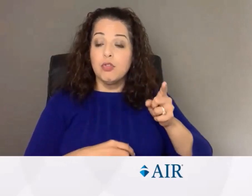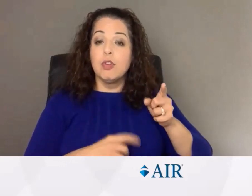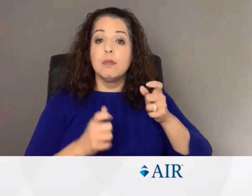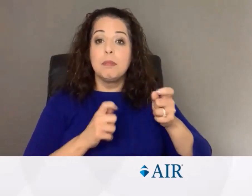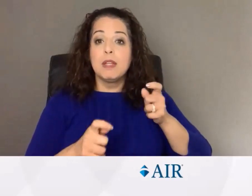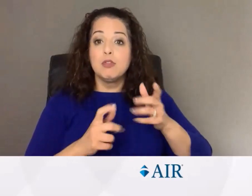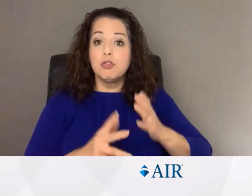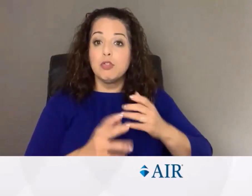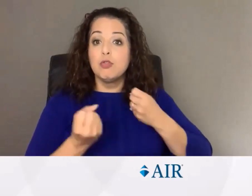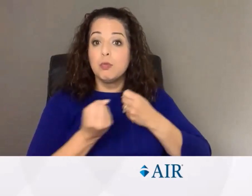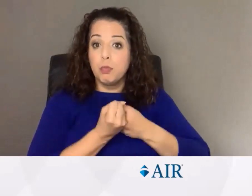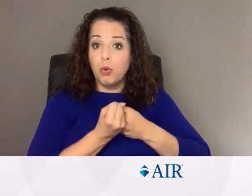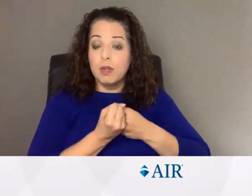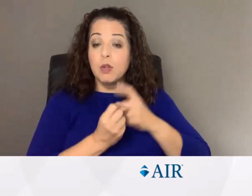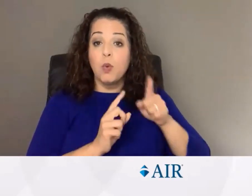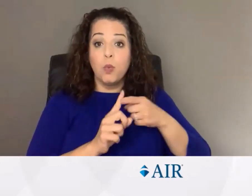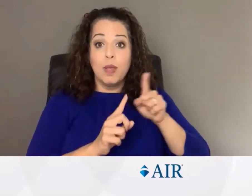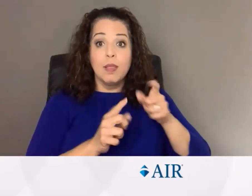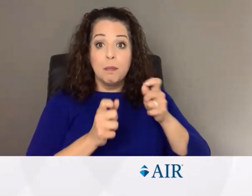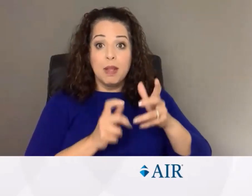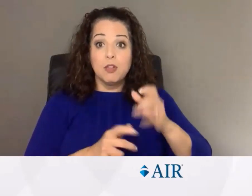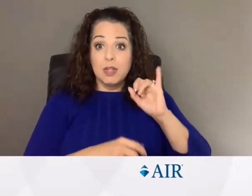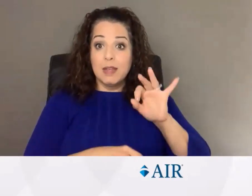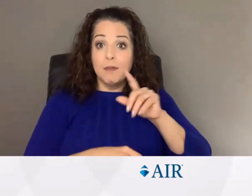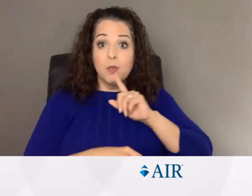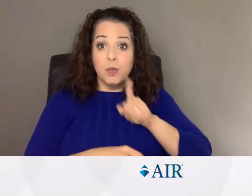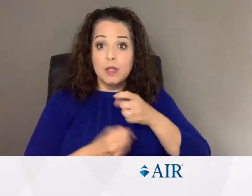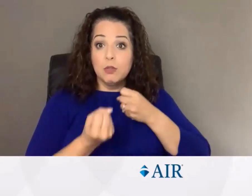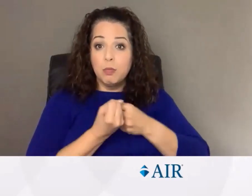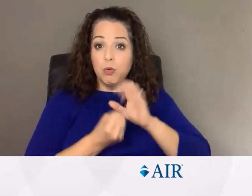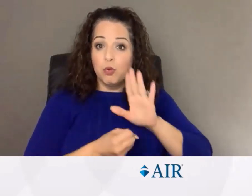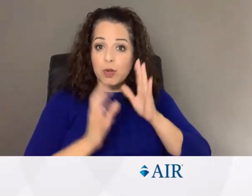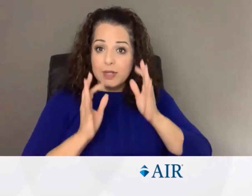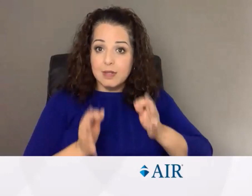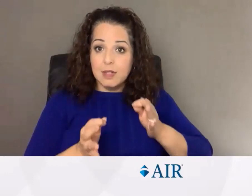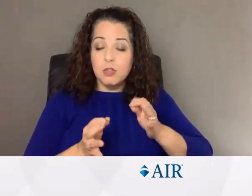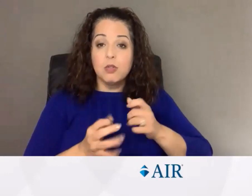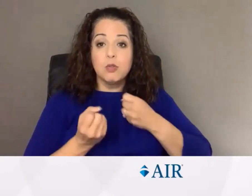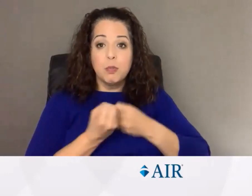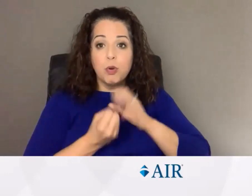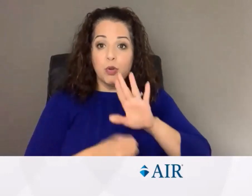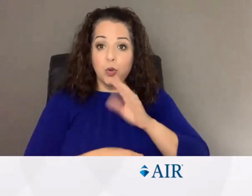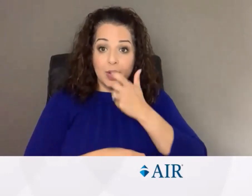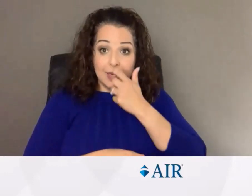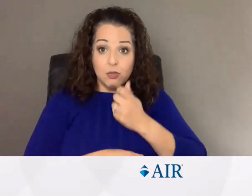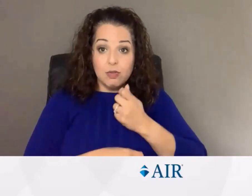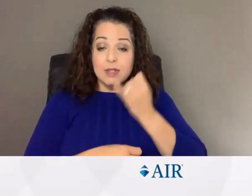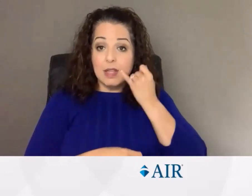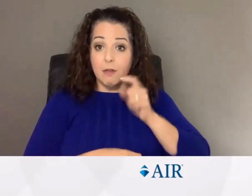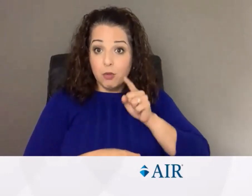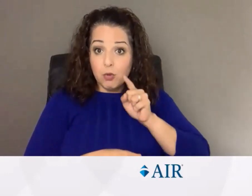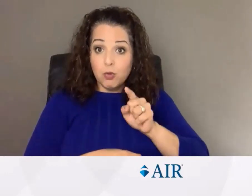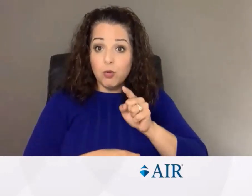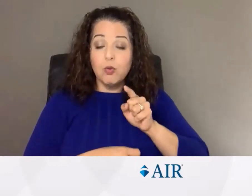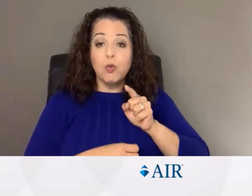So if the manager really supports your decision, supports your interest, and if your clinical caseload